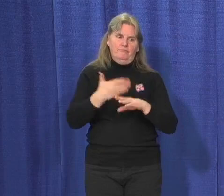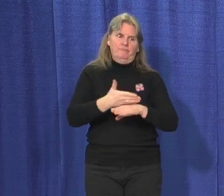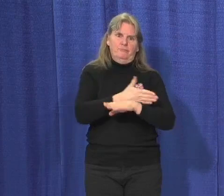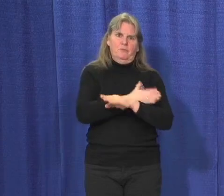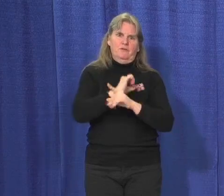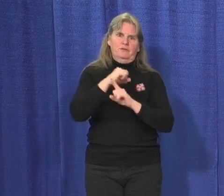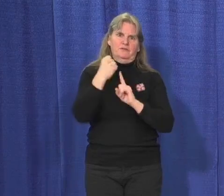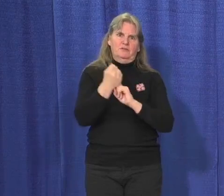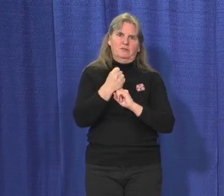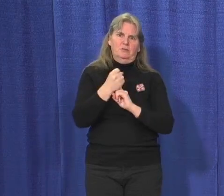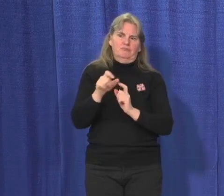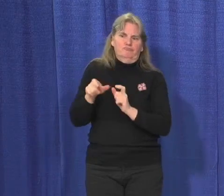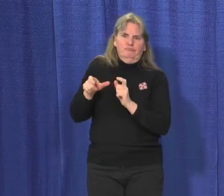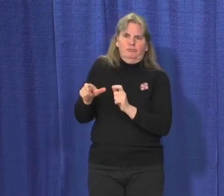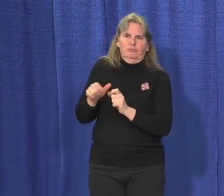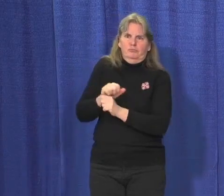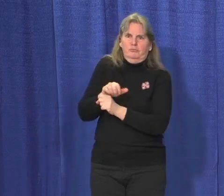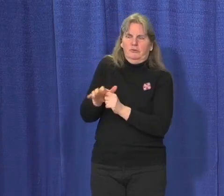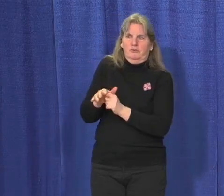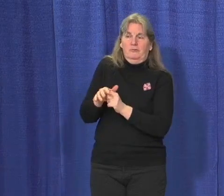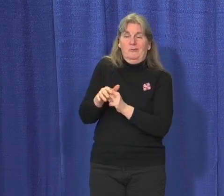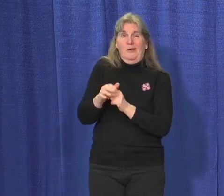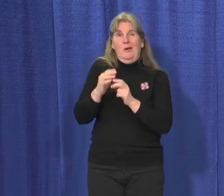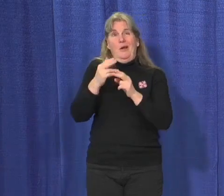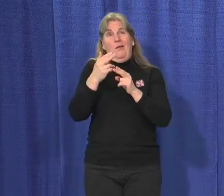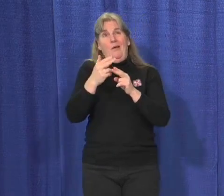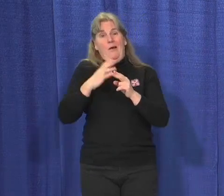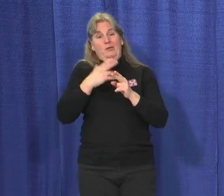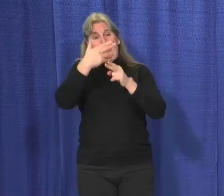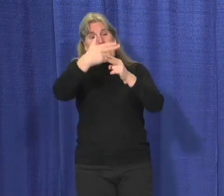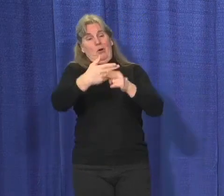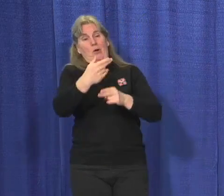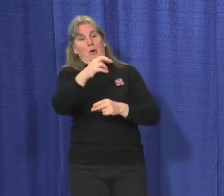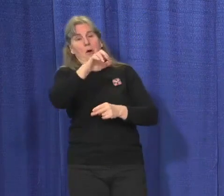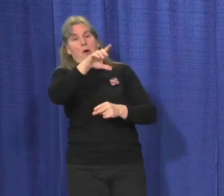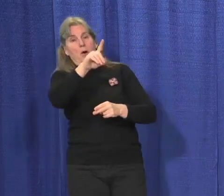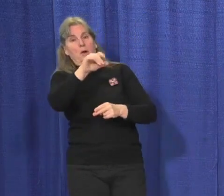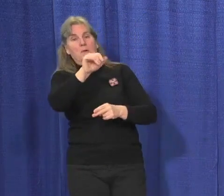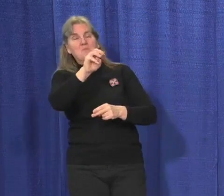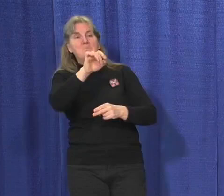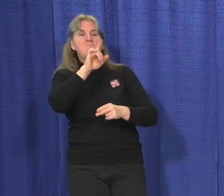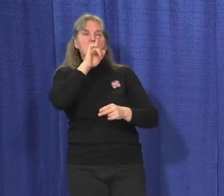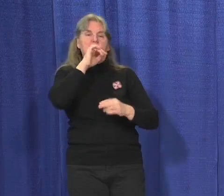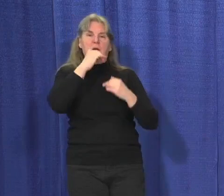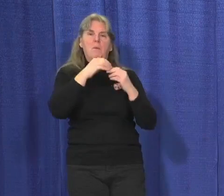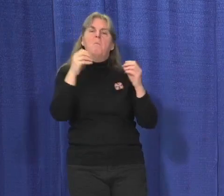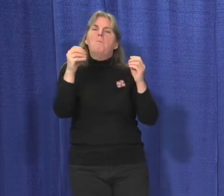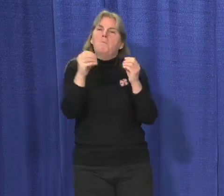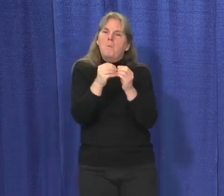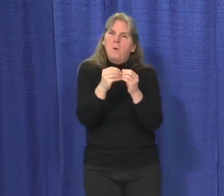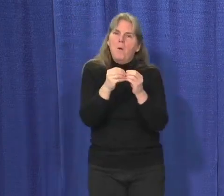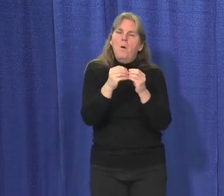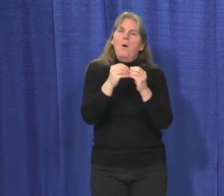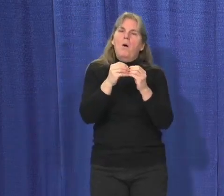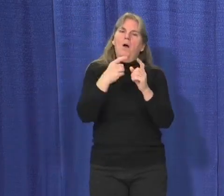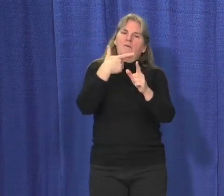strong position, whether or not that is herd immunity but the more we can get the more